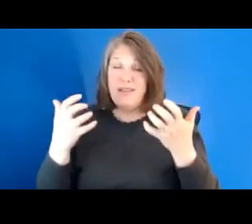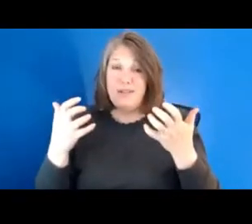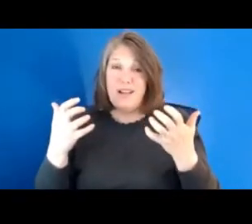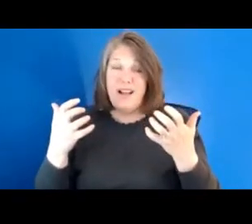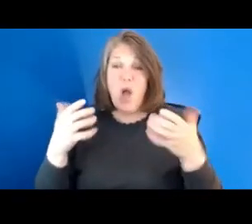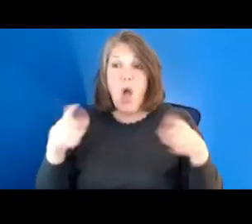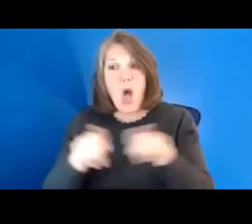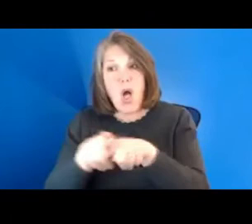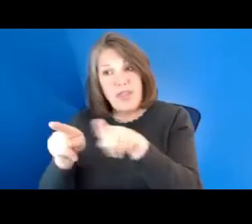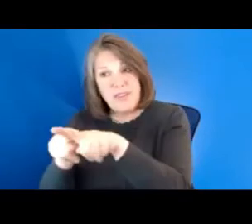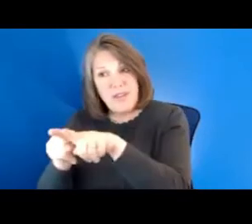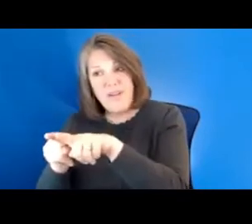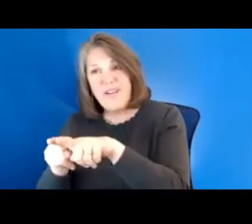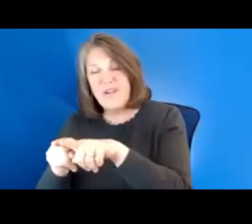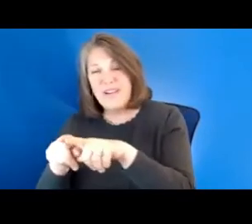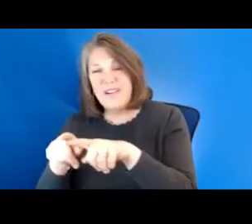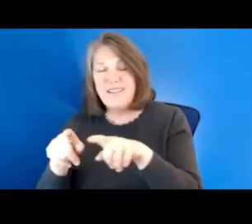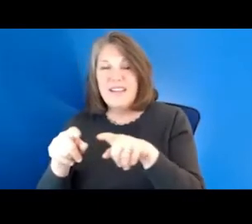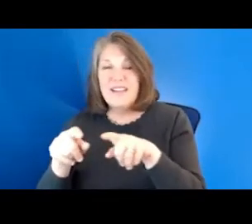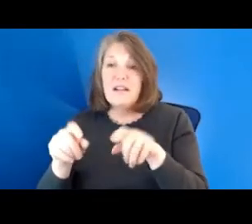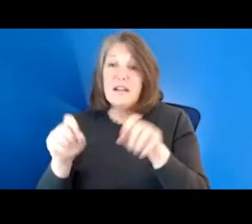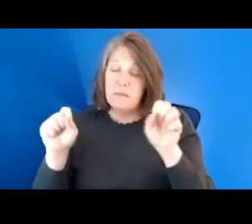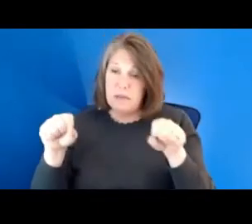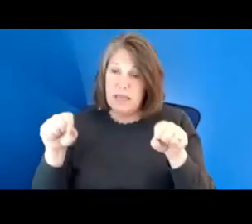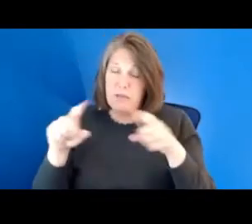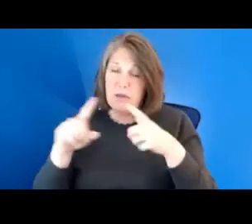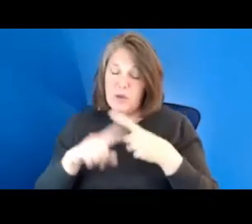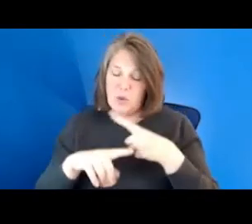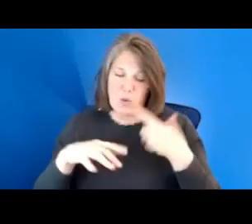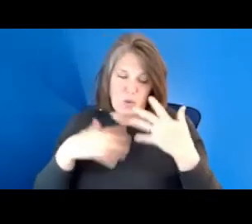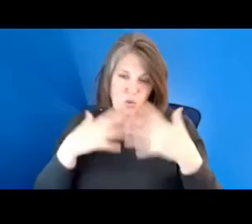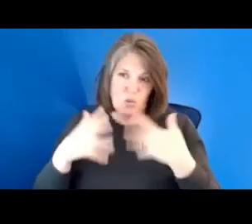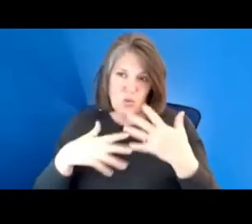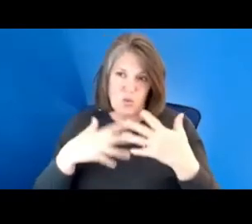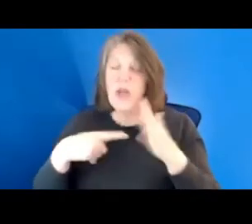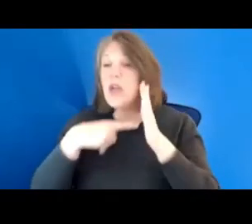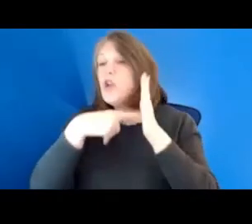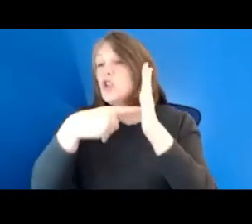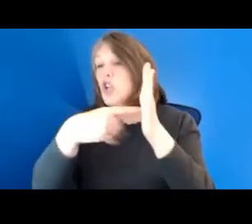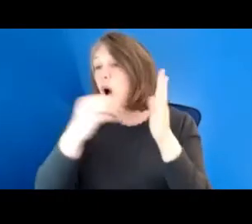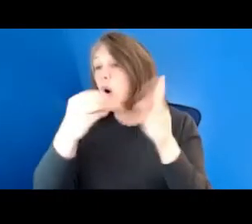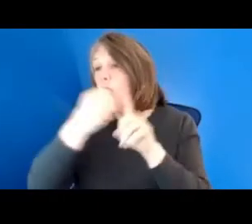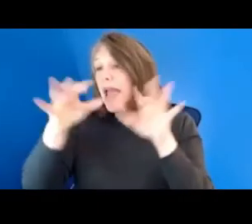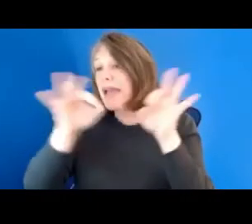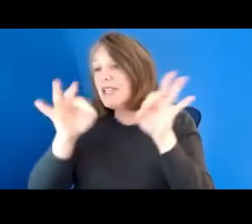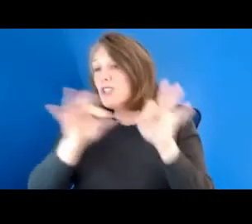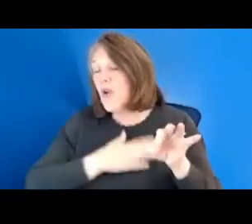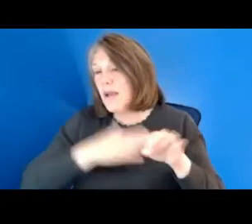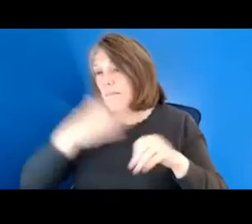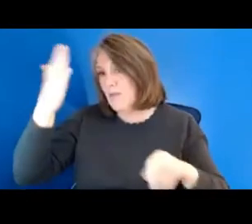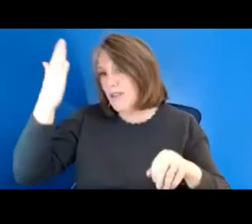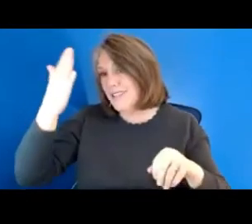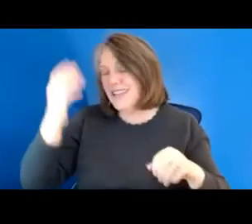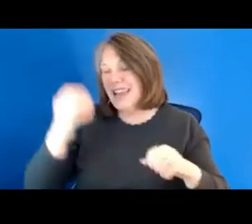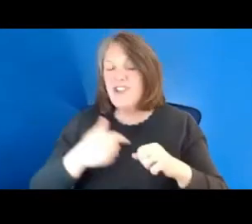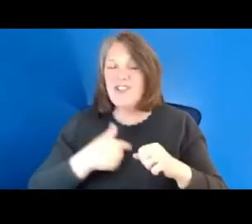17:22:38 like to be able to show and describe my presentation and I am bringing up my iPresentation